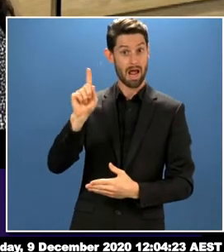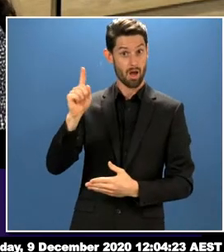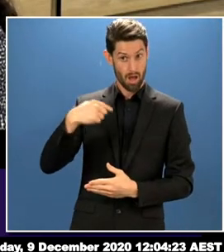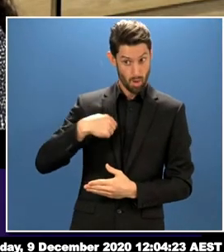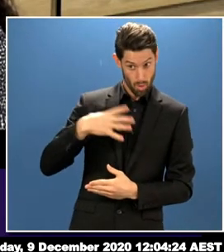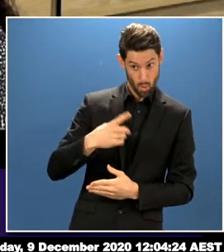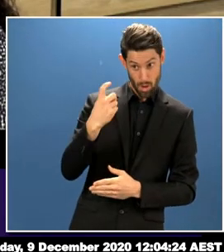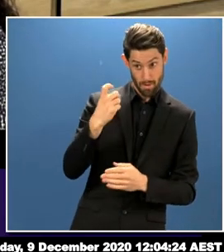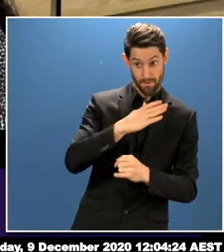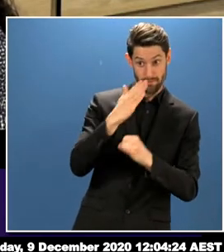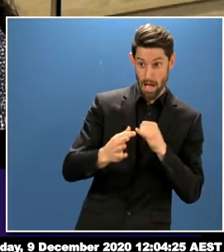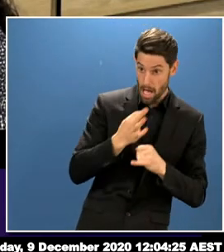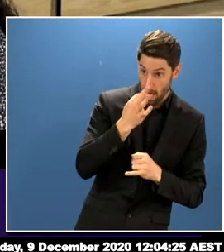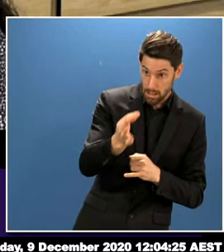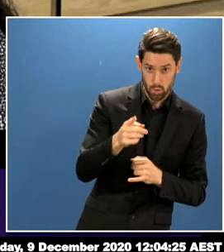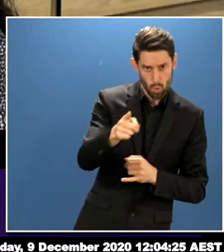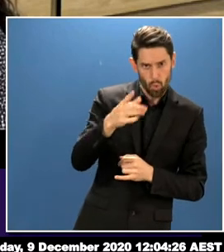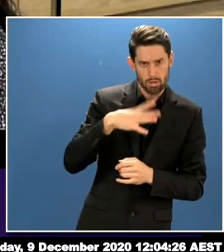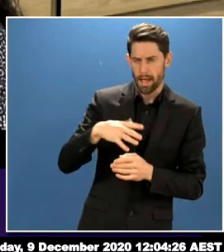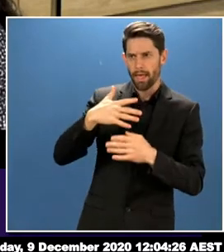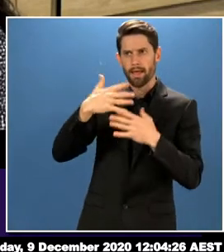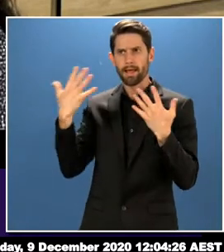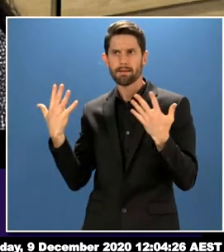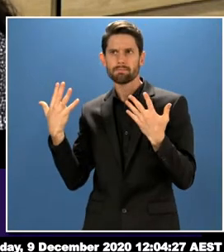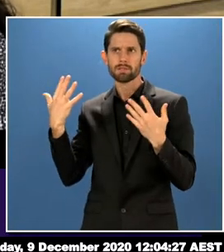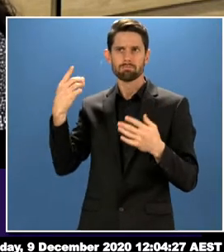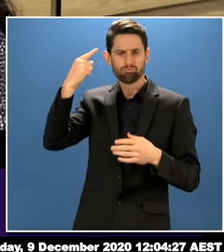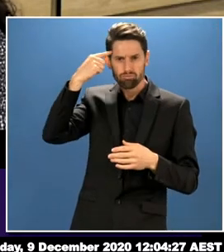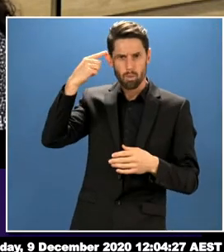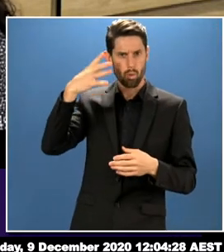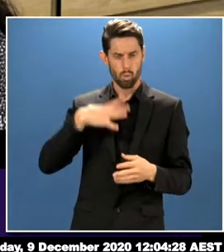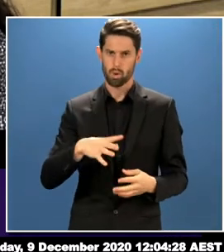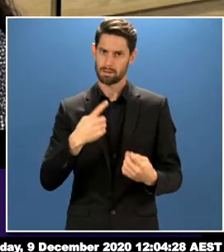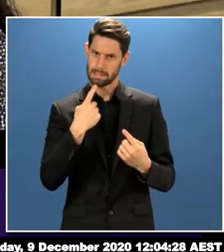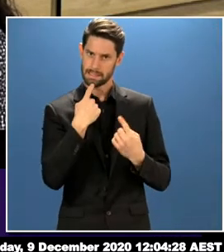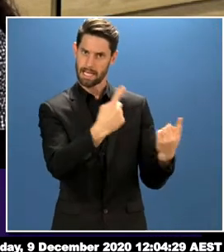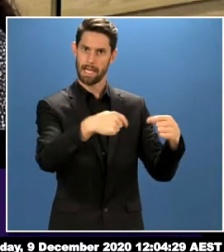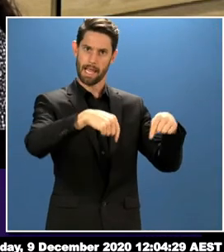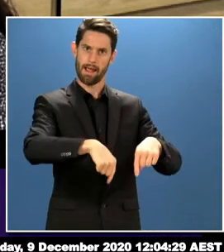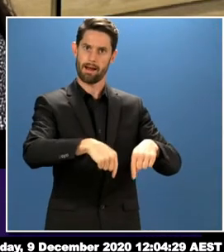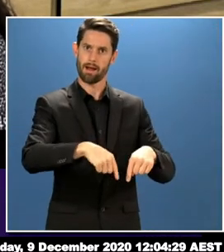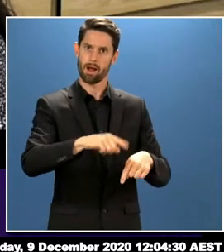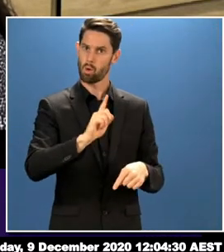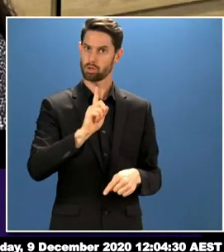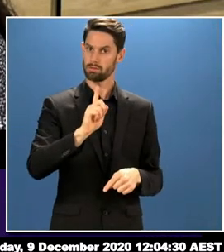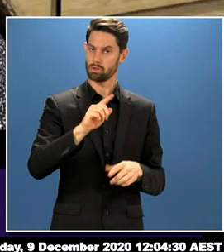by asking you whether or not there is anything that you would like to tell the commission that we've not covered off today.